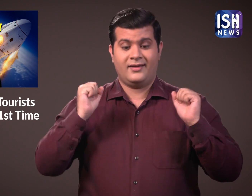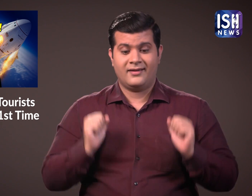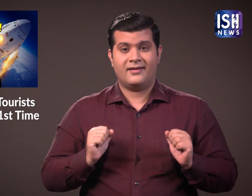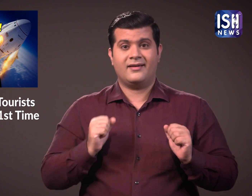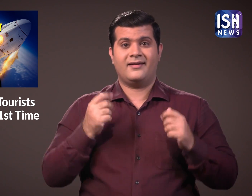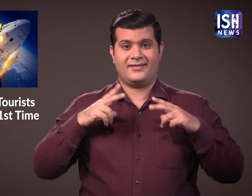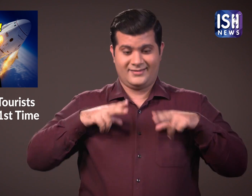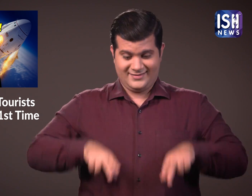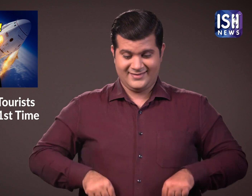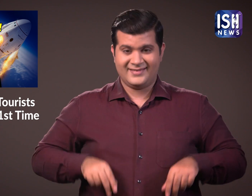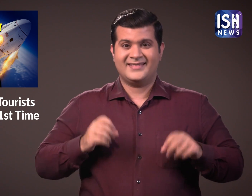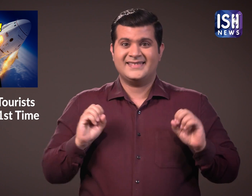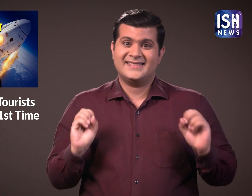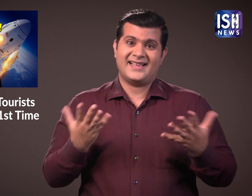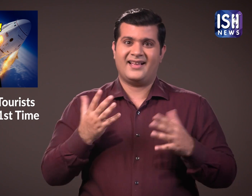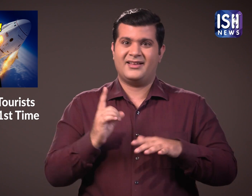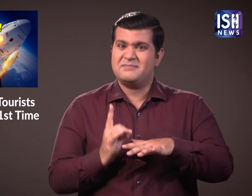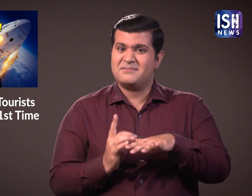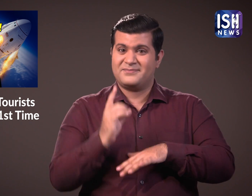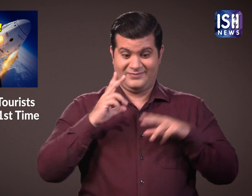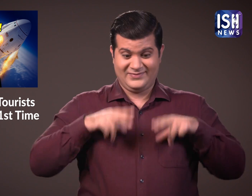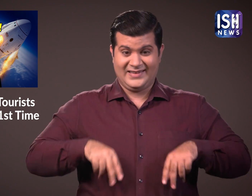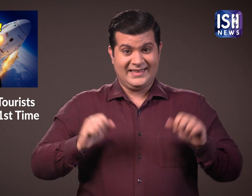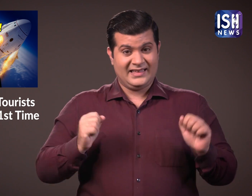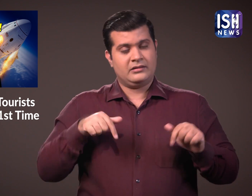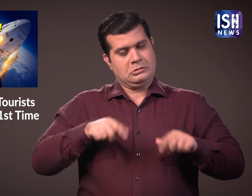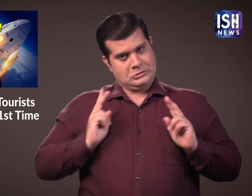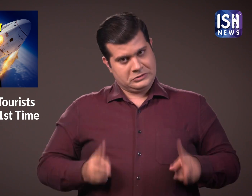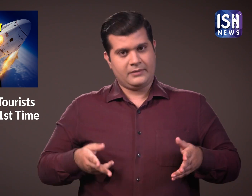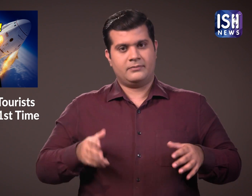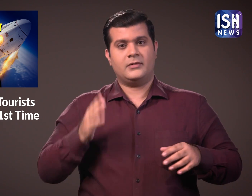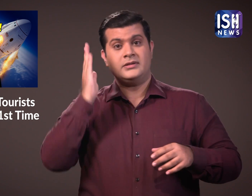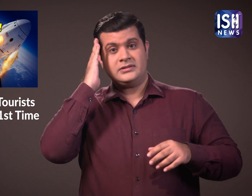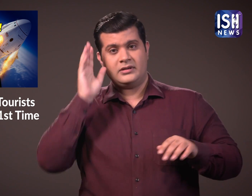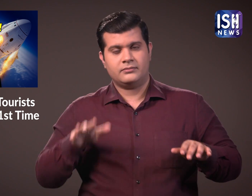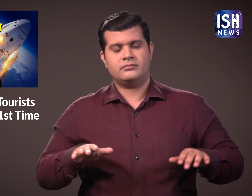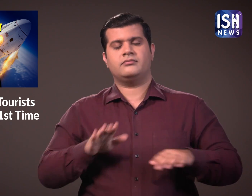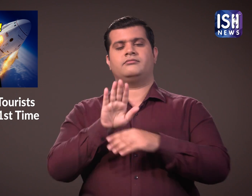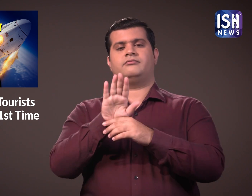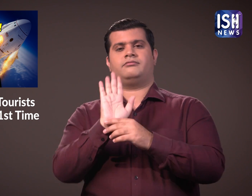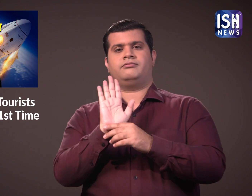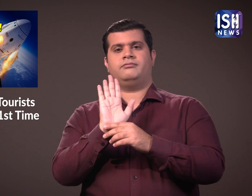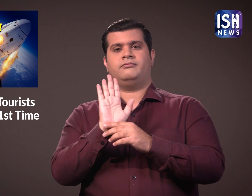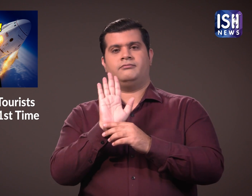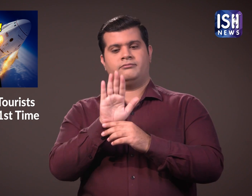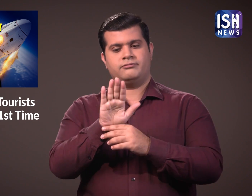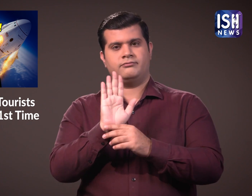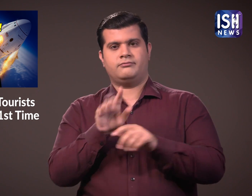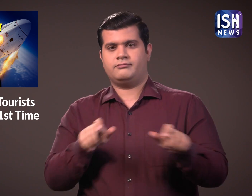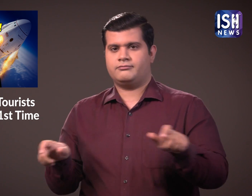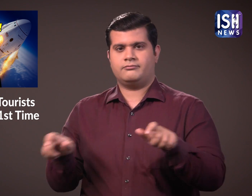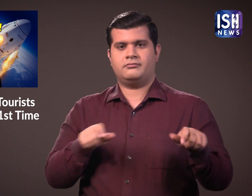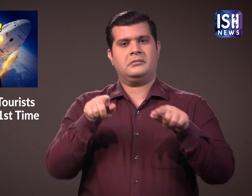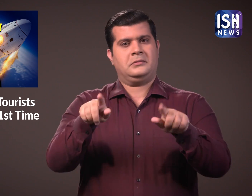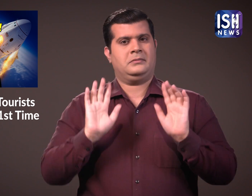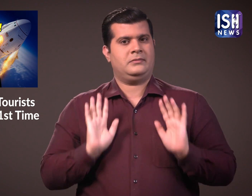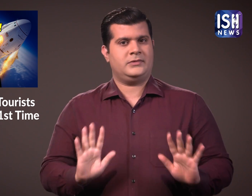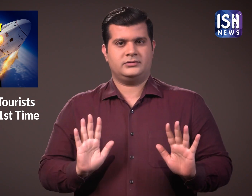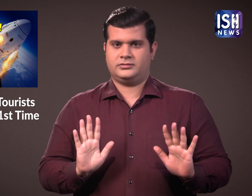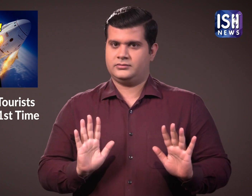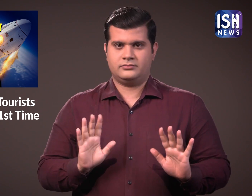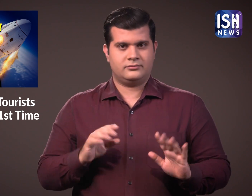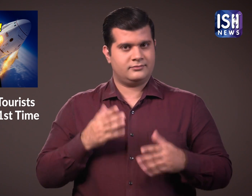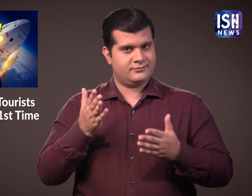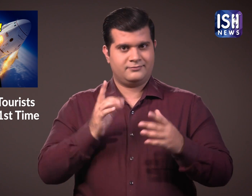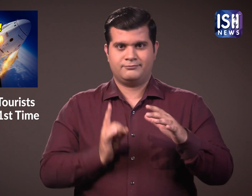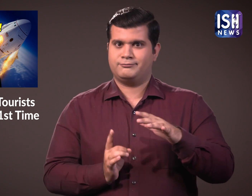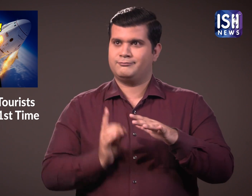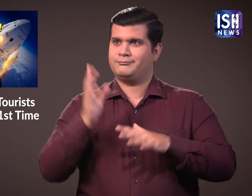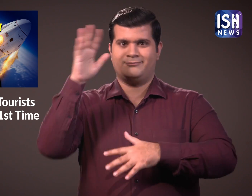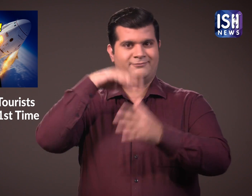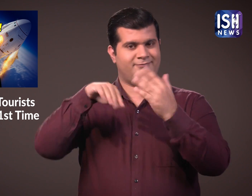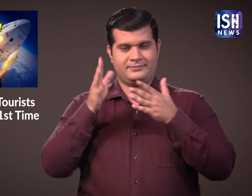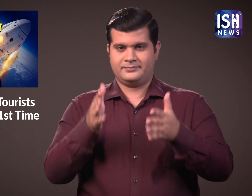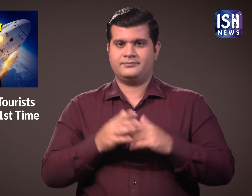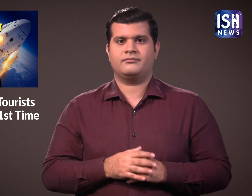Instead they all have to sleep in the same reclining seats they will ride in during launch.